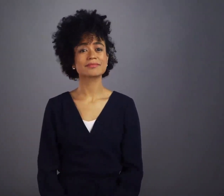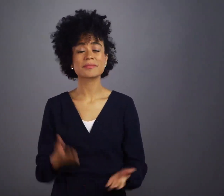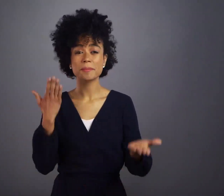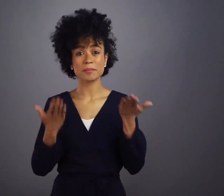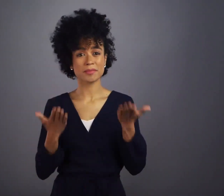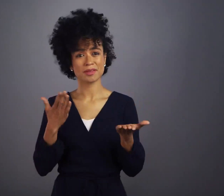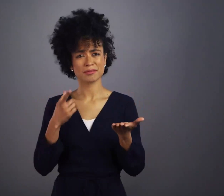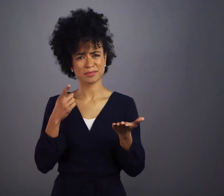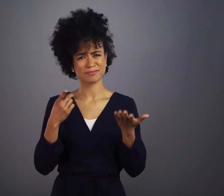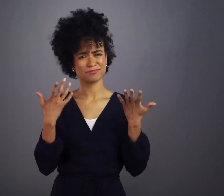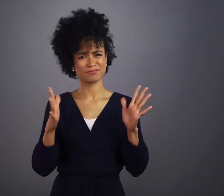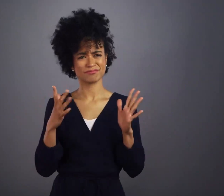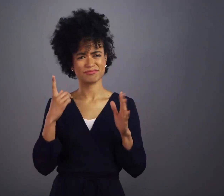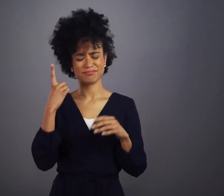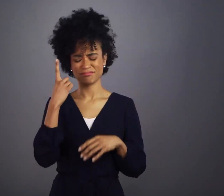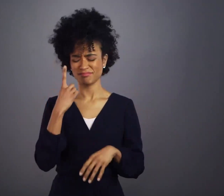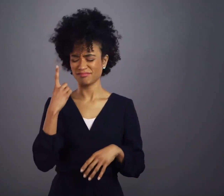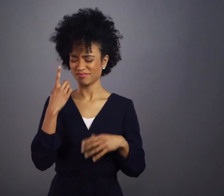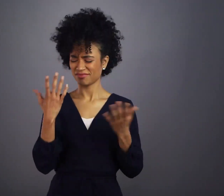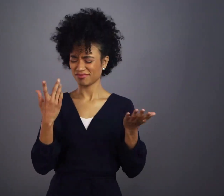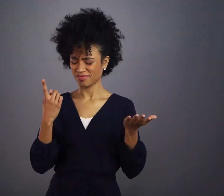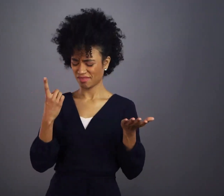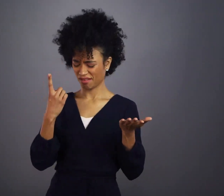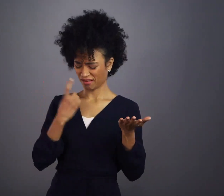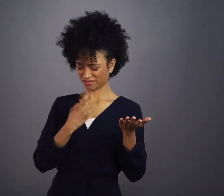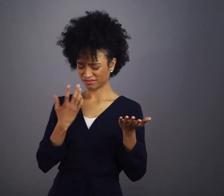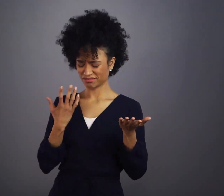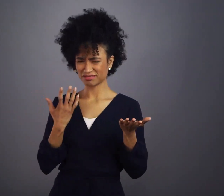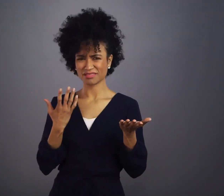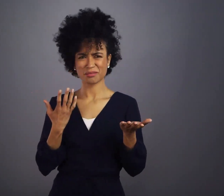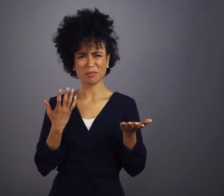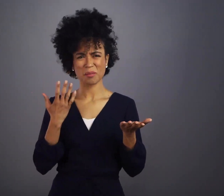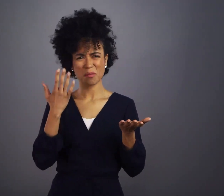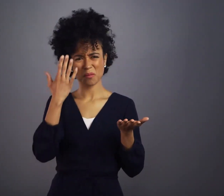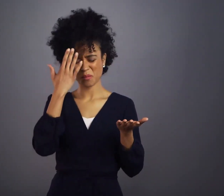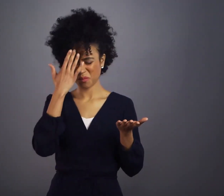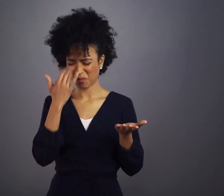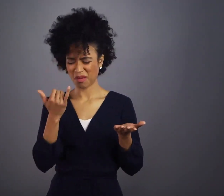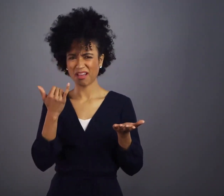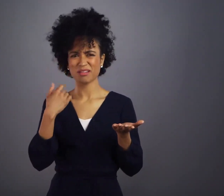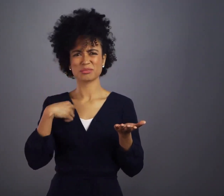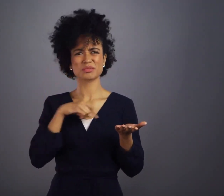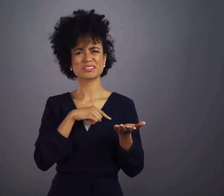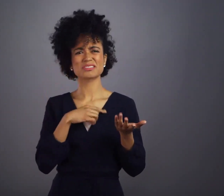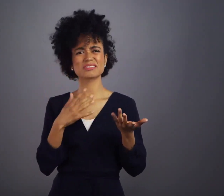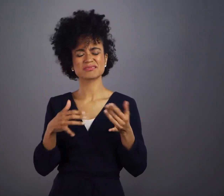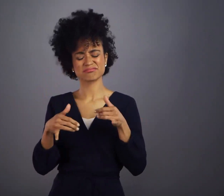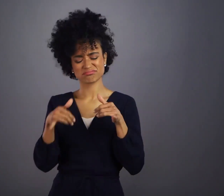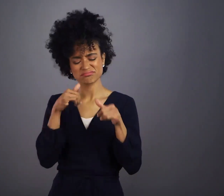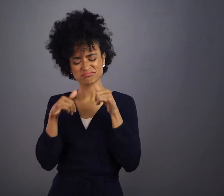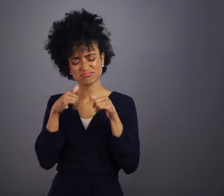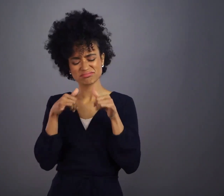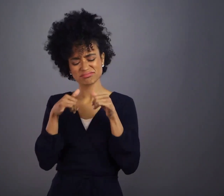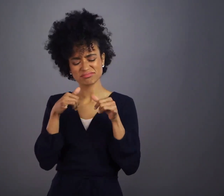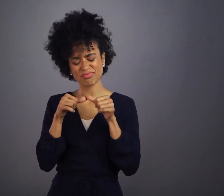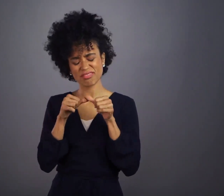You may already have asked yourself why it is that all of us became so very ill from drinking.